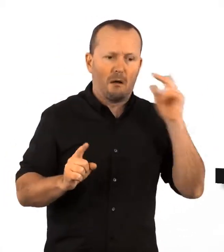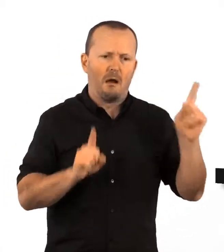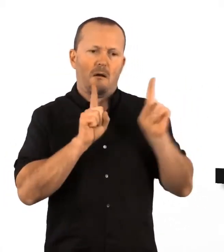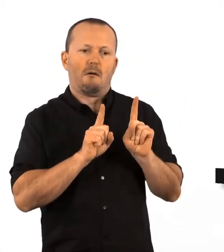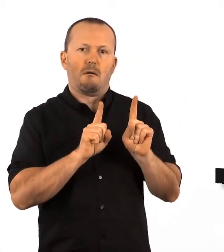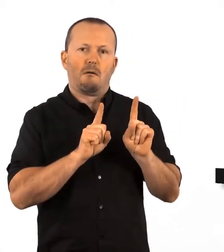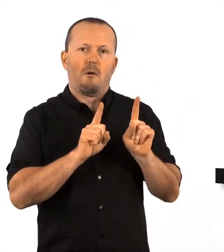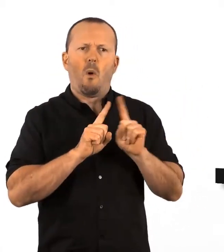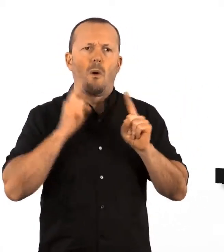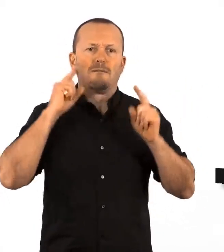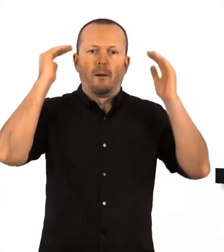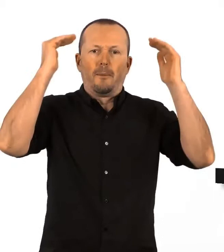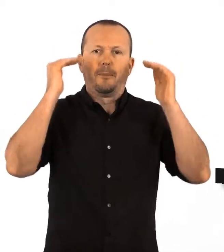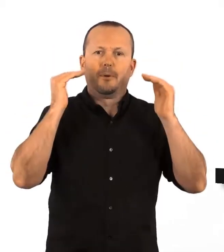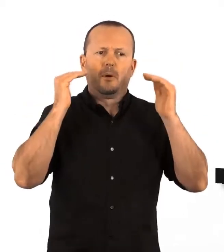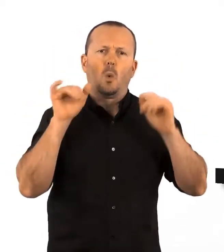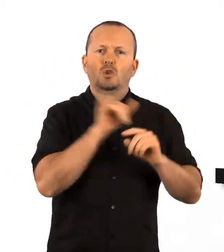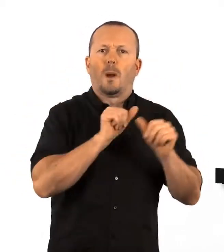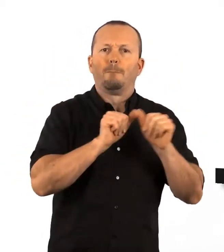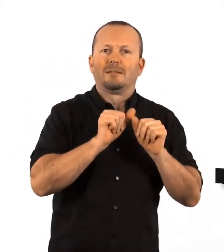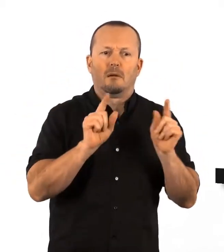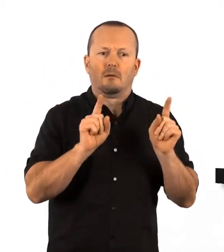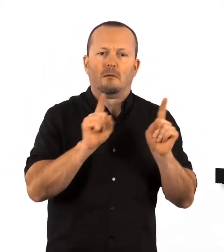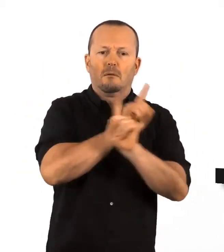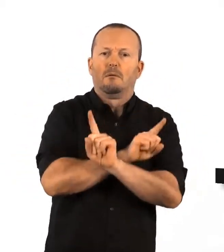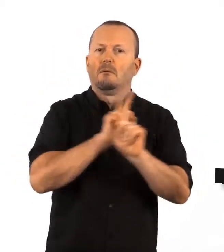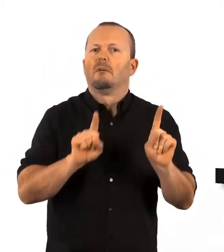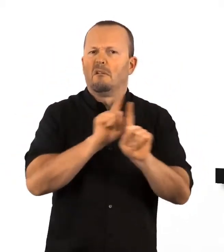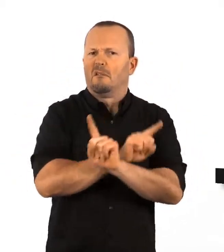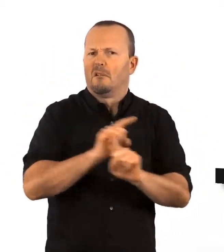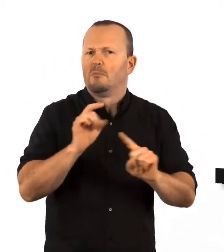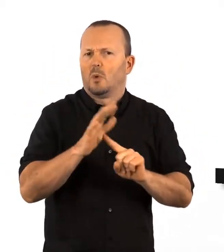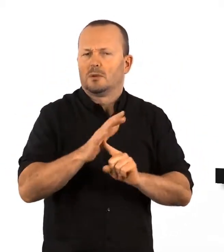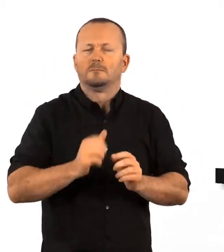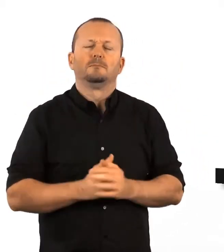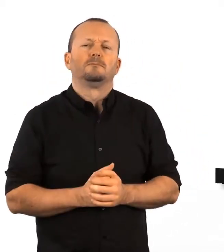you’ll be sitting on the side of the better ear. Also being aware of the impact of background